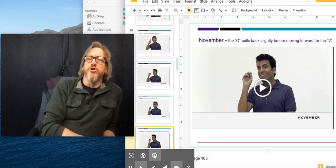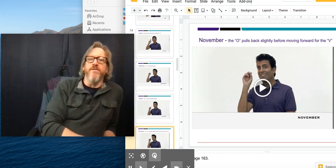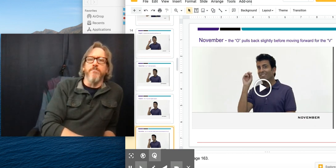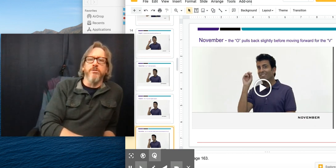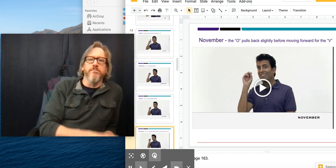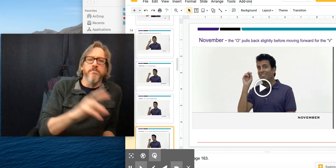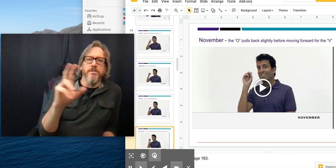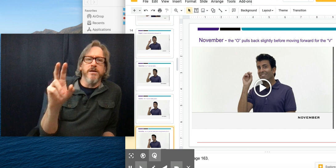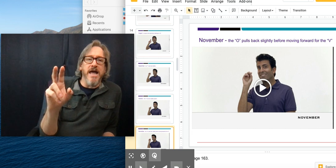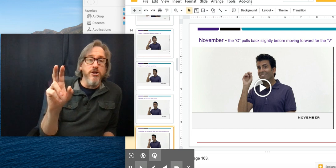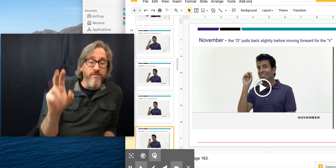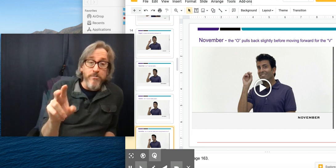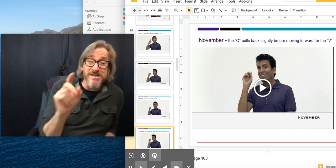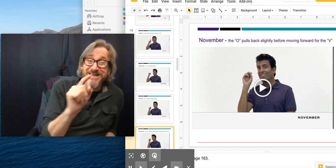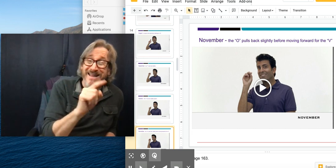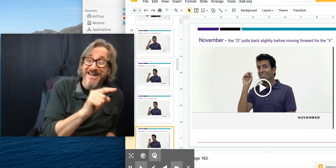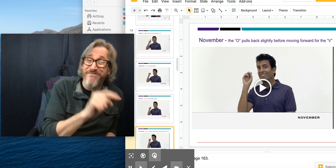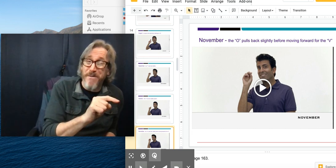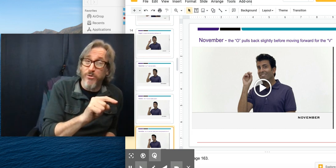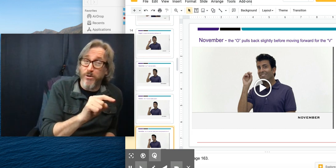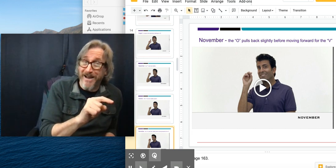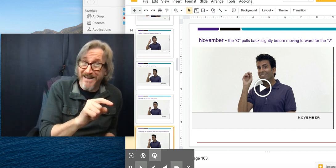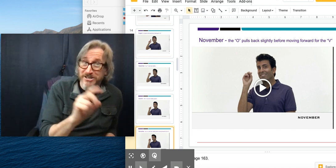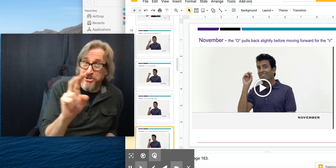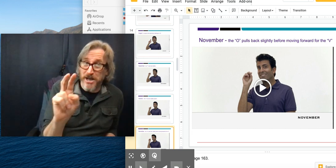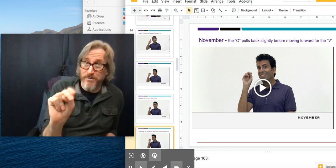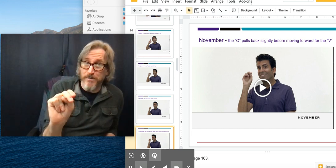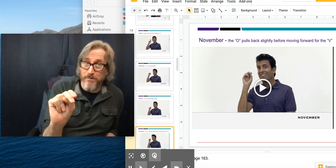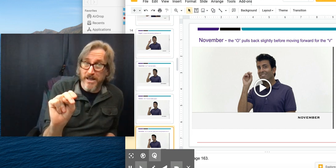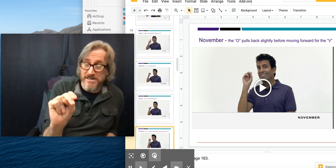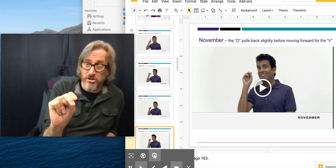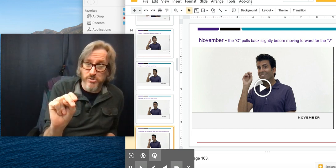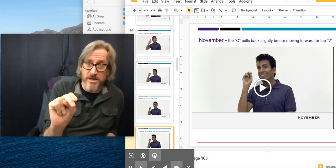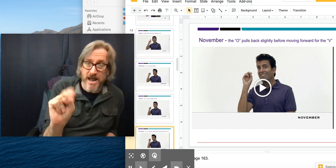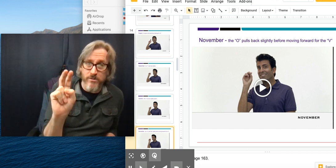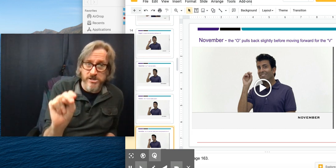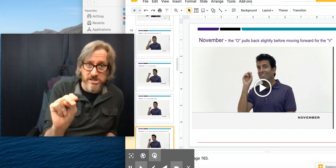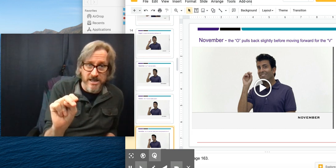November November is a lot like February in its shape it starts with an N which is